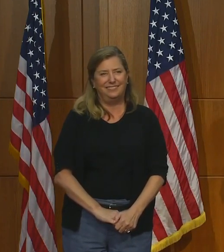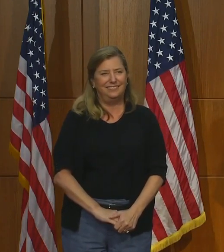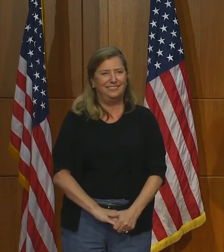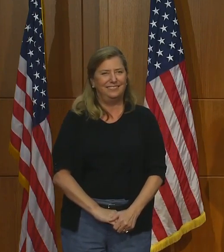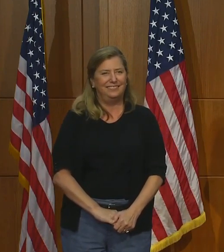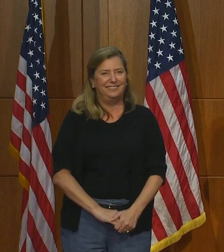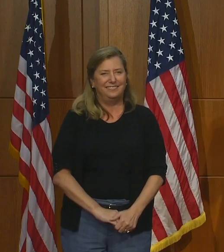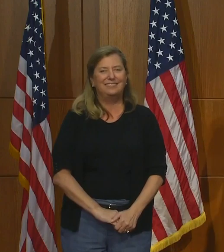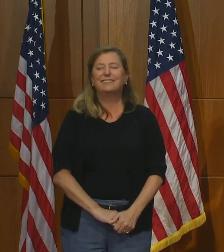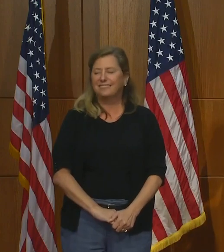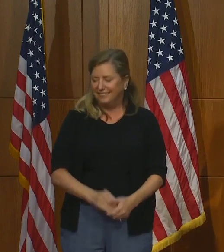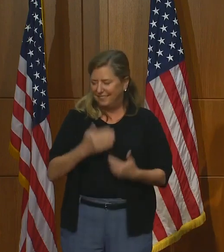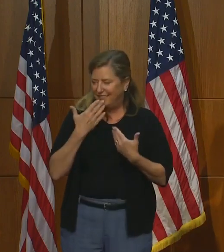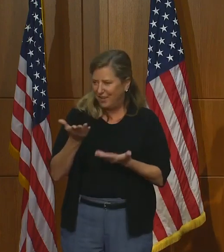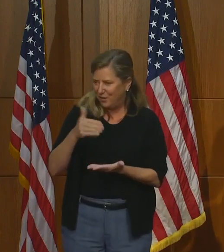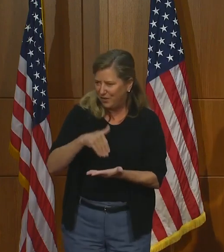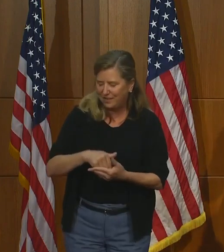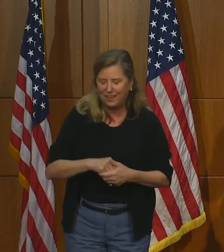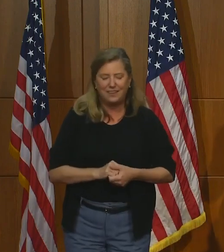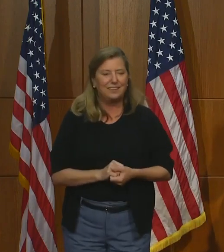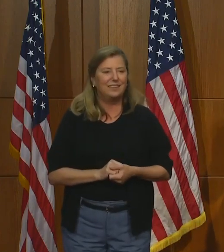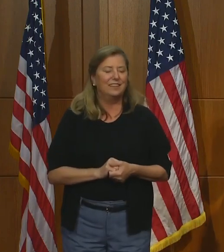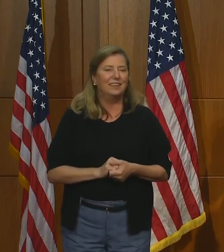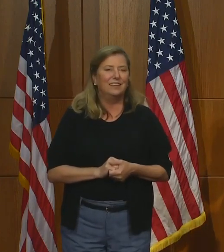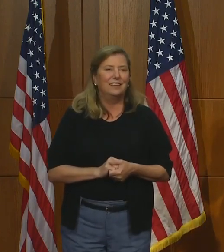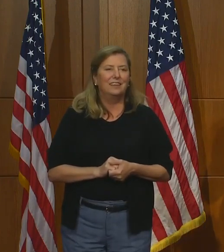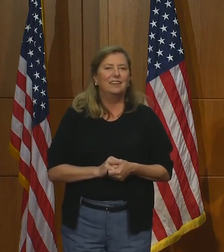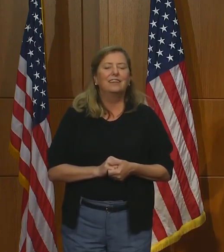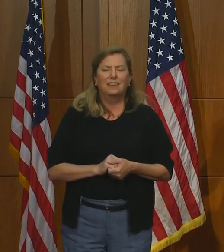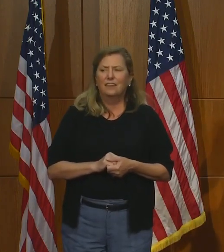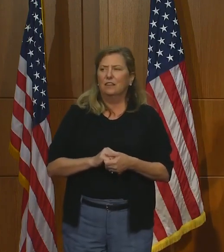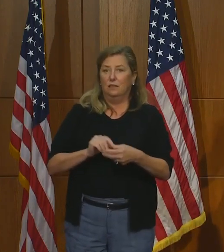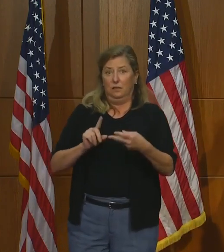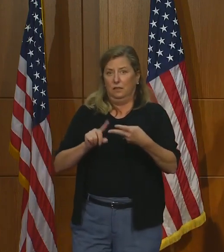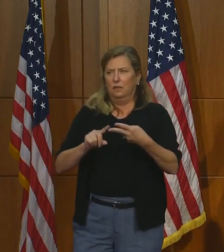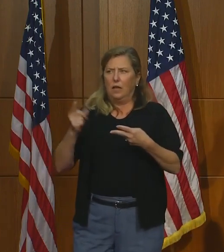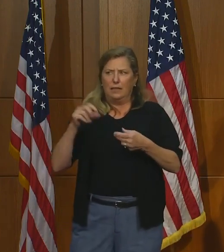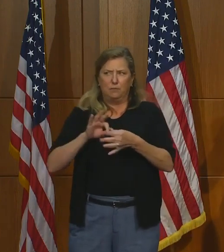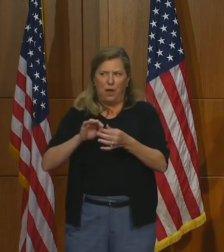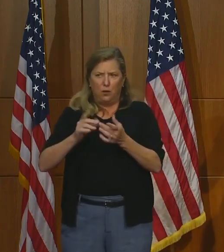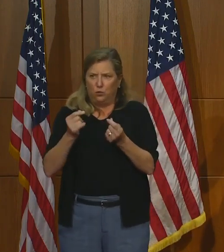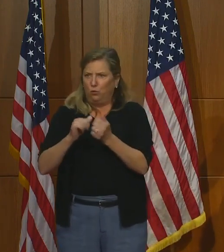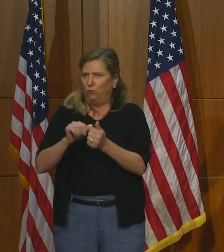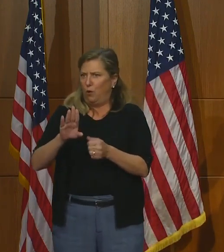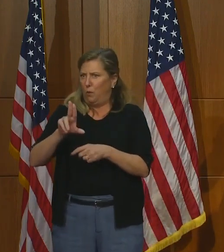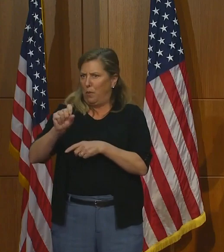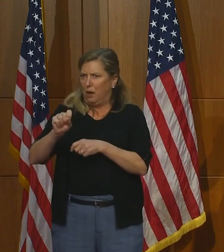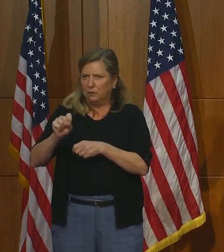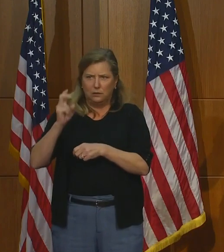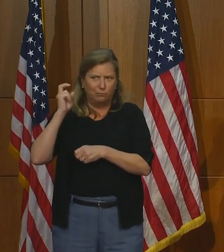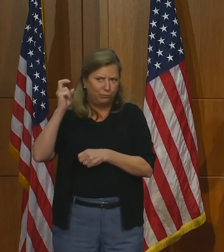WANT. THANKS AGAIN GOVERNOR I